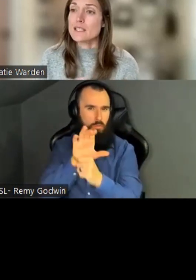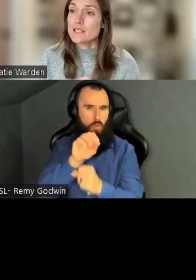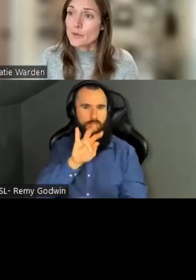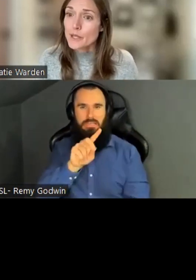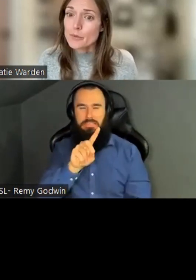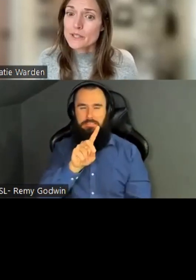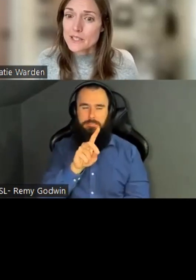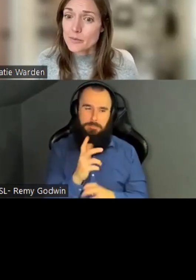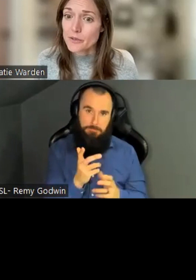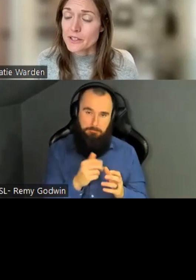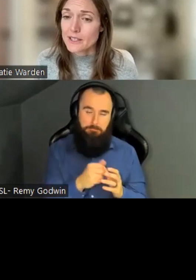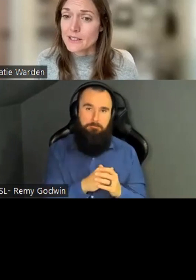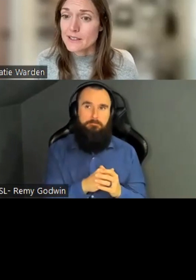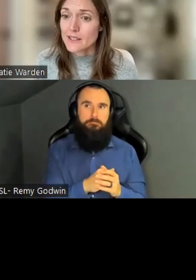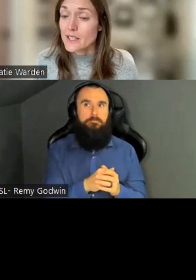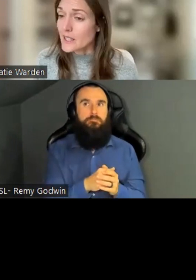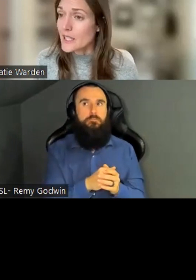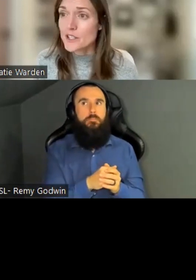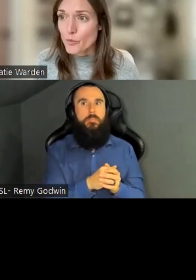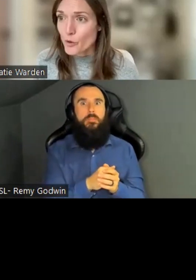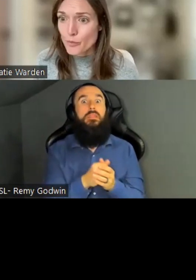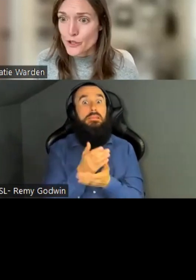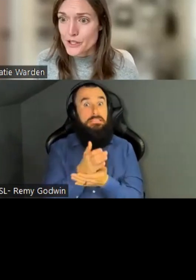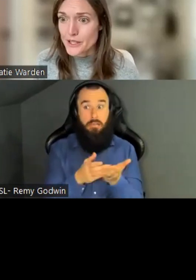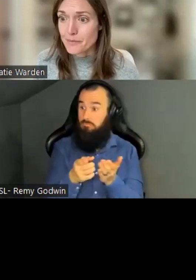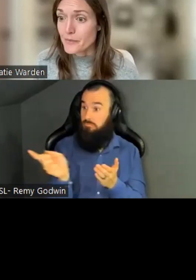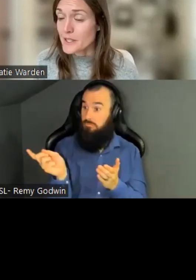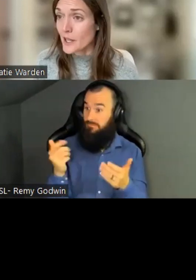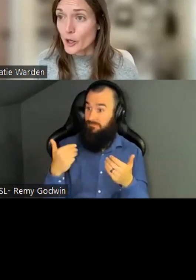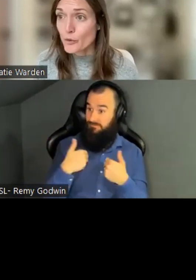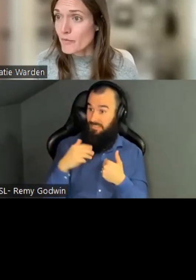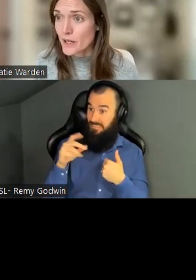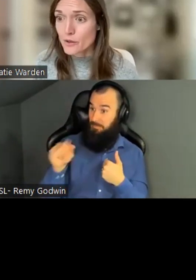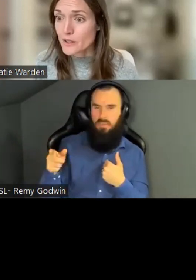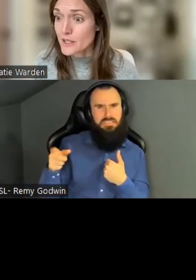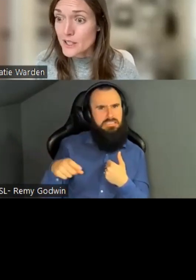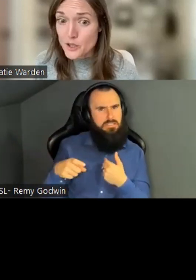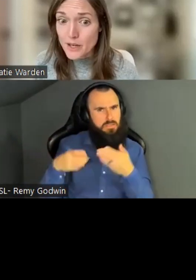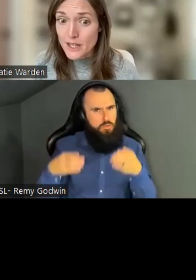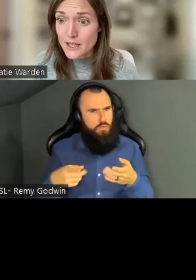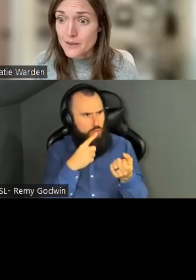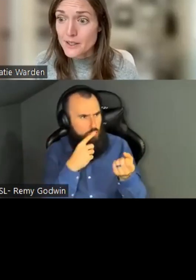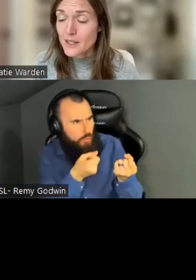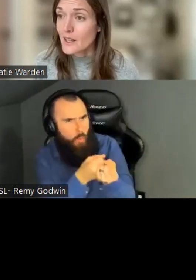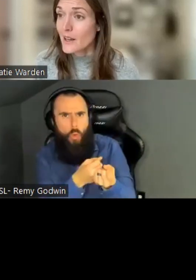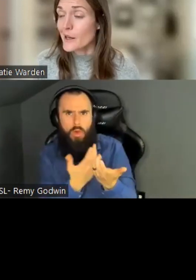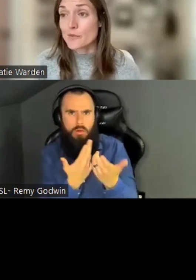And some people with disabilities need a support person to help with medical decision-making